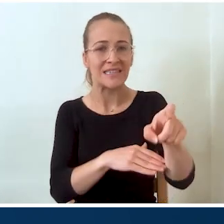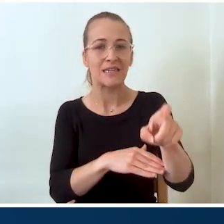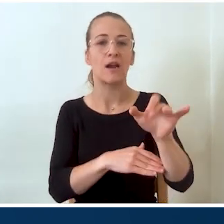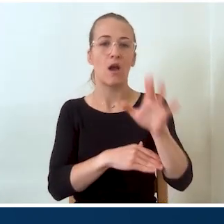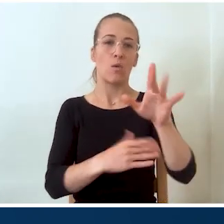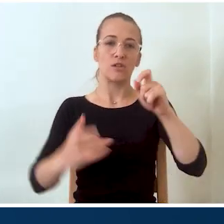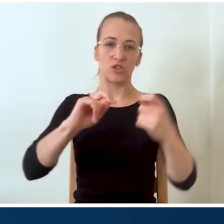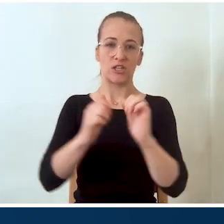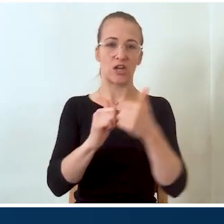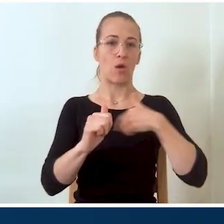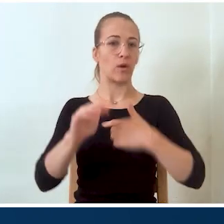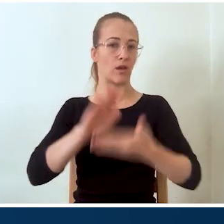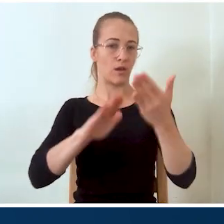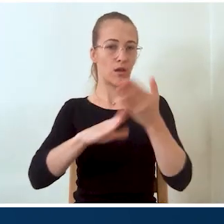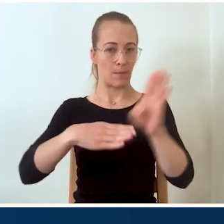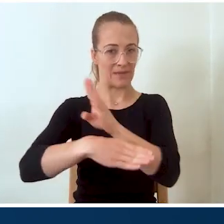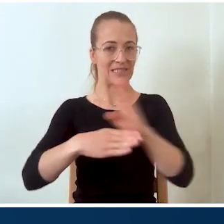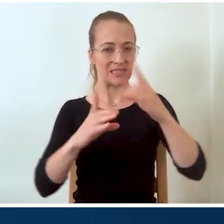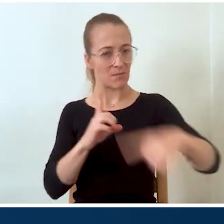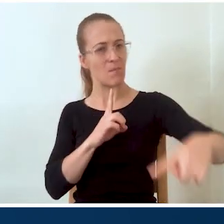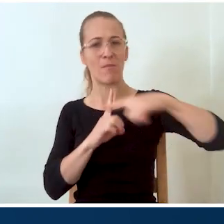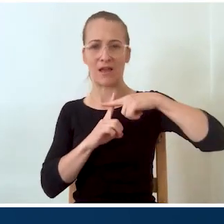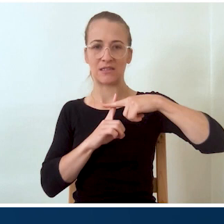in a very positive way, because we're going to continue